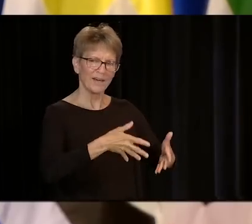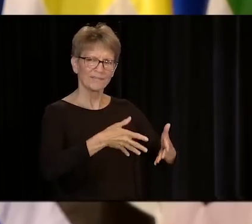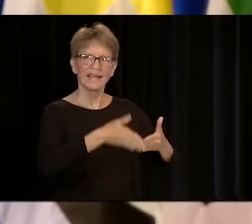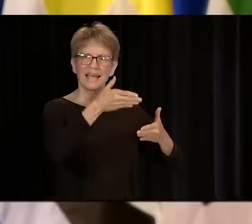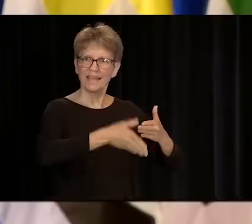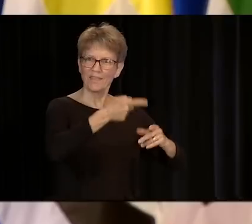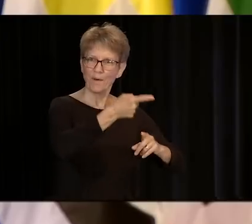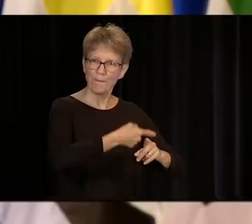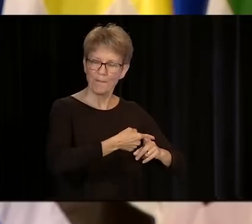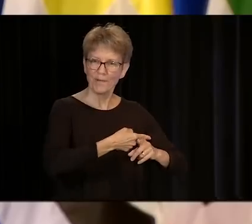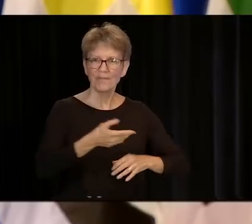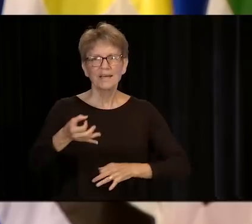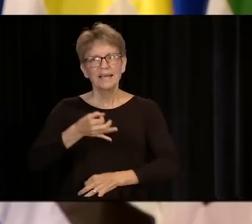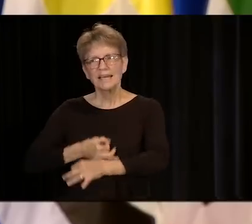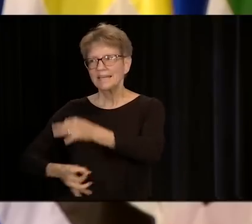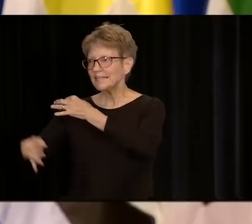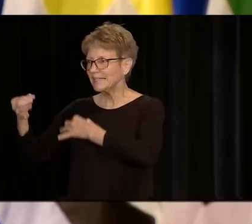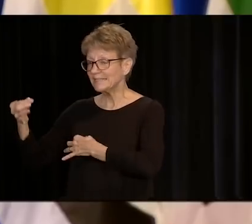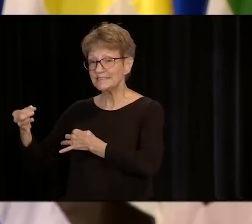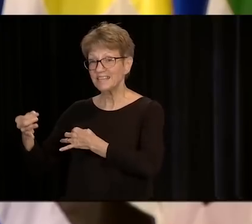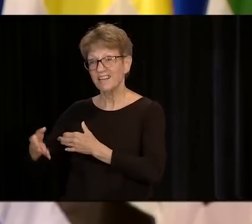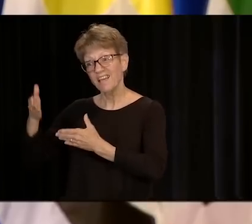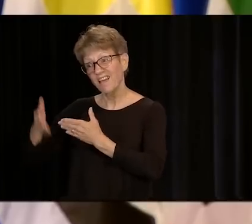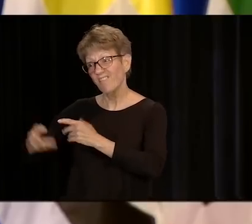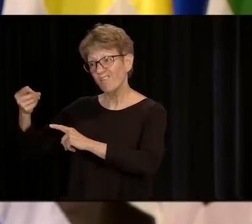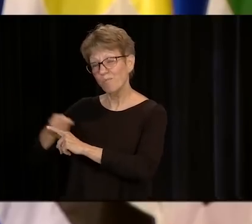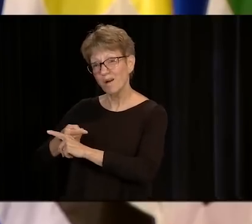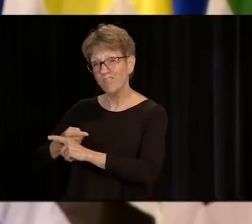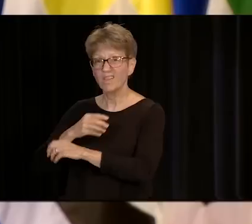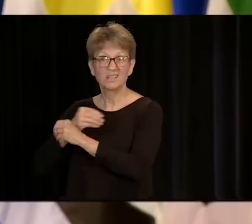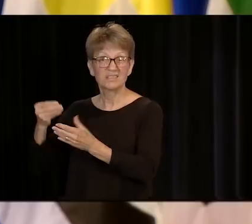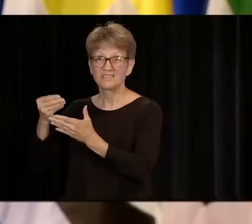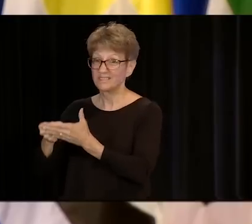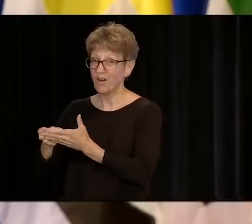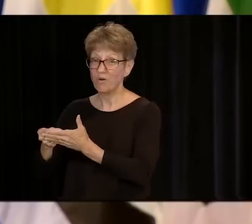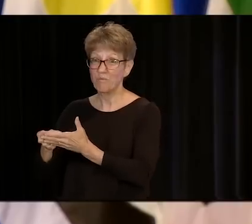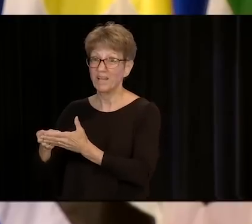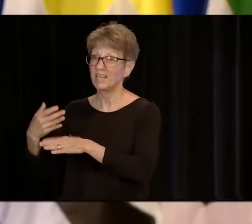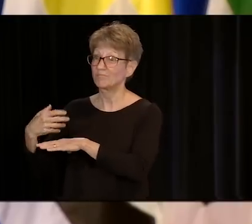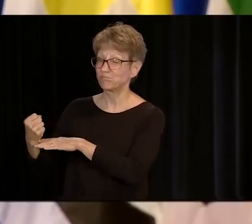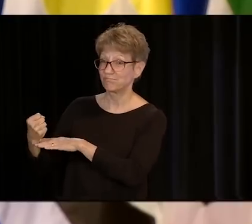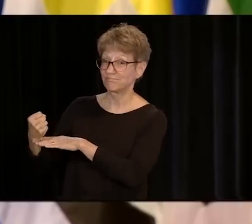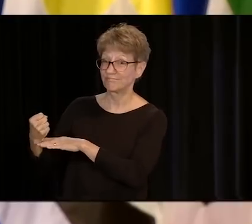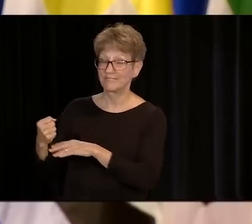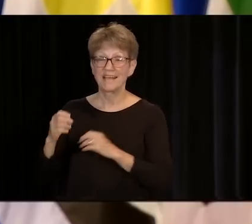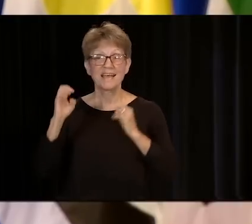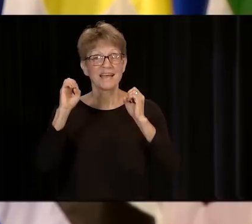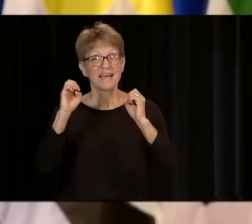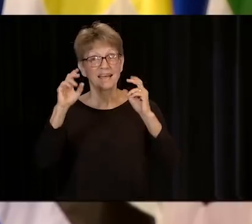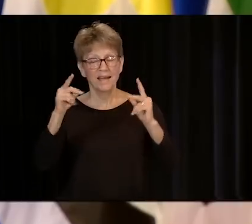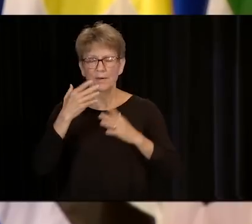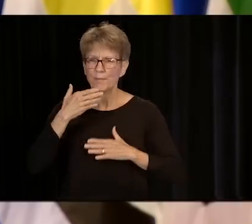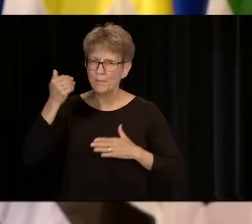OF HAVING MORE MONTH LEFT OVER AT THE END OF THE MONEY. EDUCATION IS THE BEST WAY TO IMPROVE YOURSELVES.